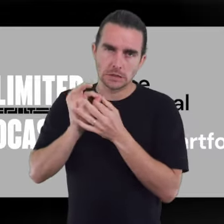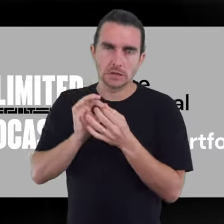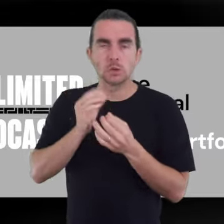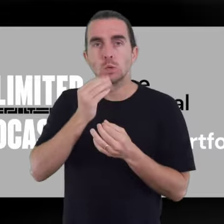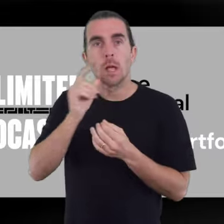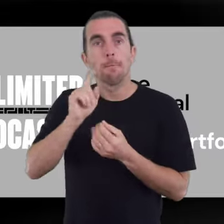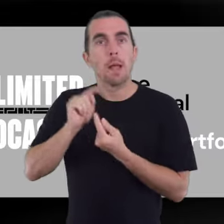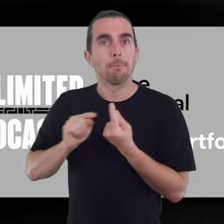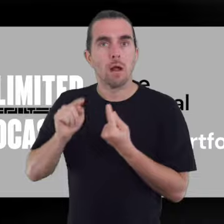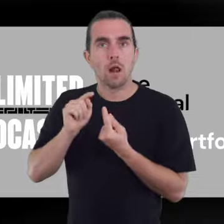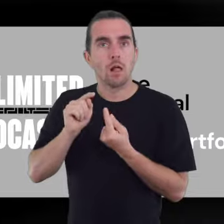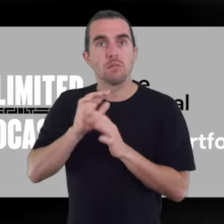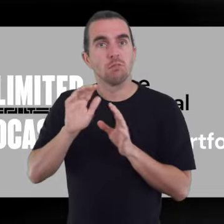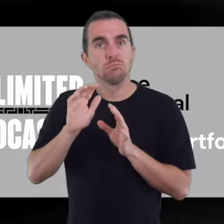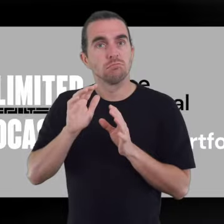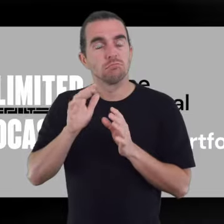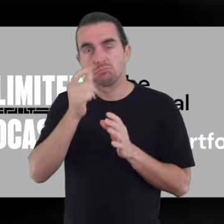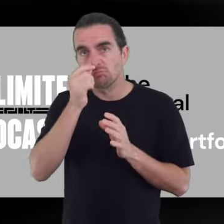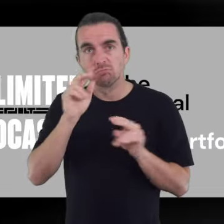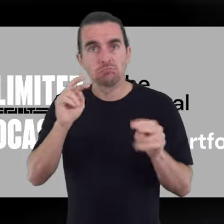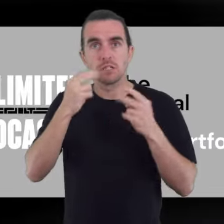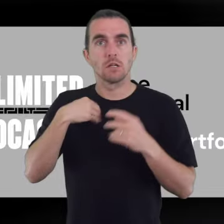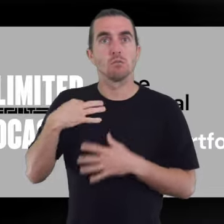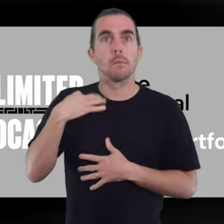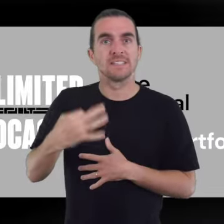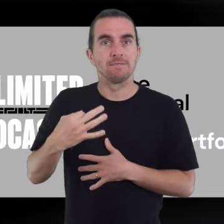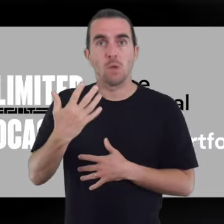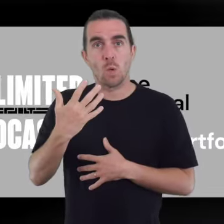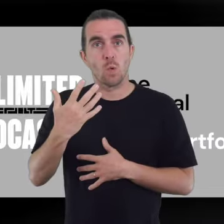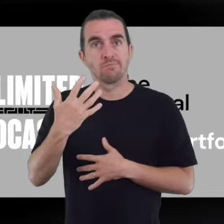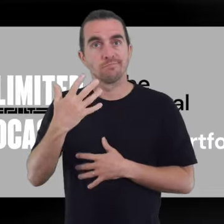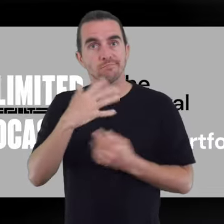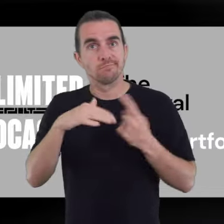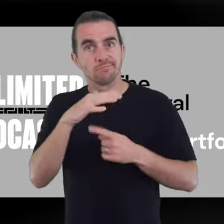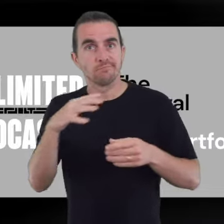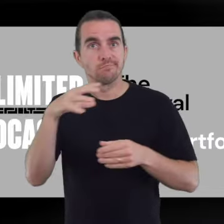who maybe don't see themselves represented or see themselves misrepresented in mainstream media,